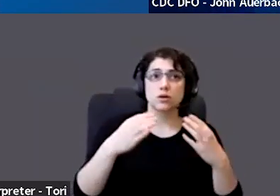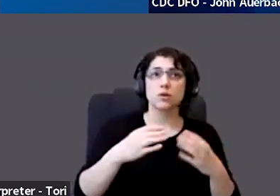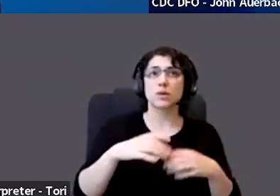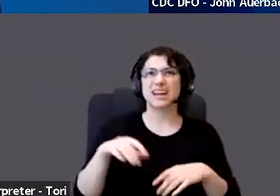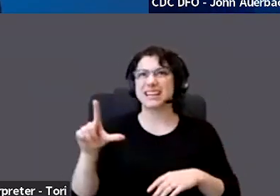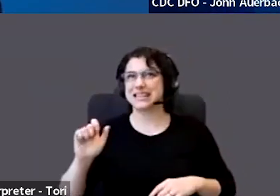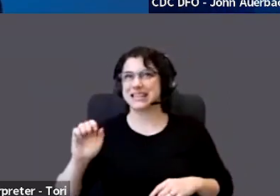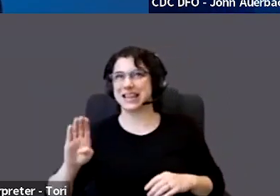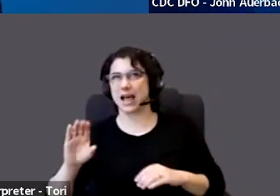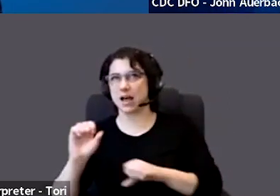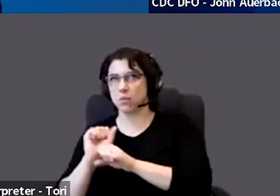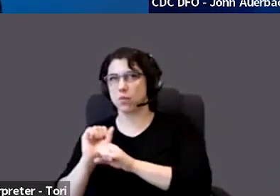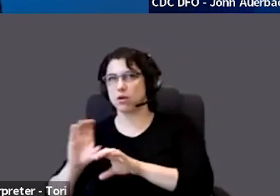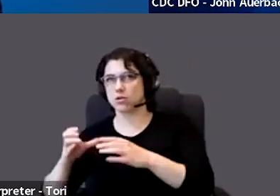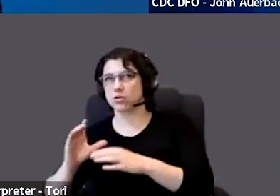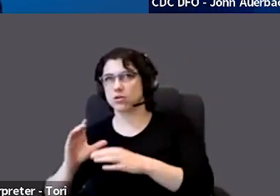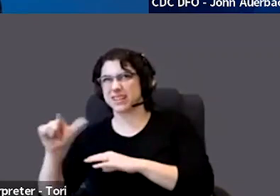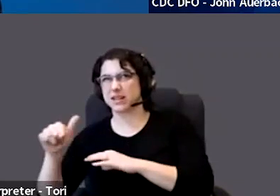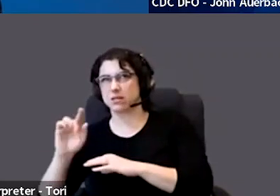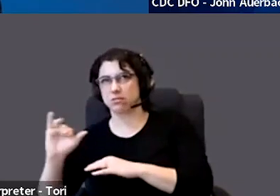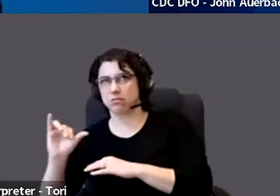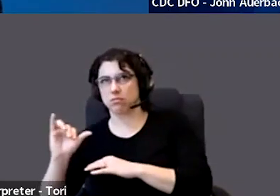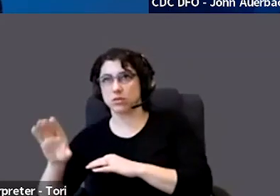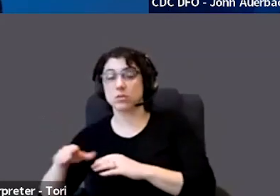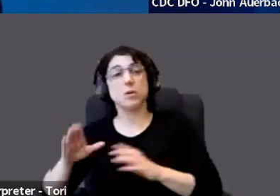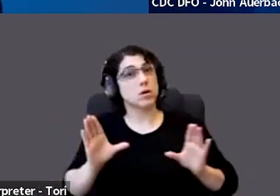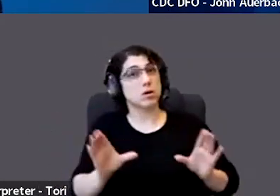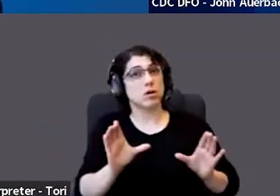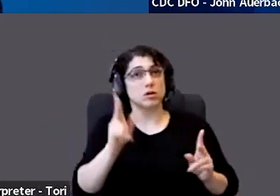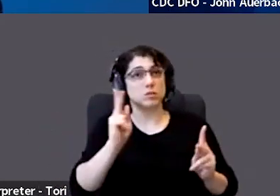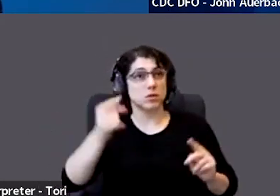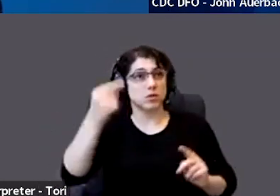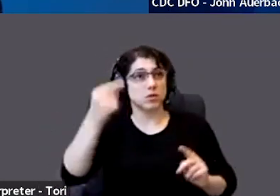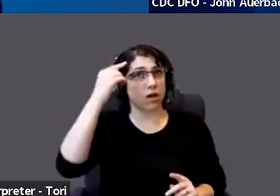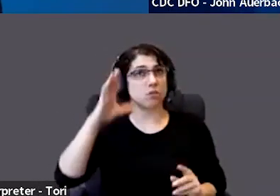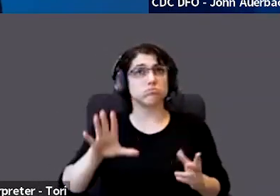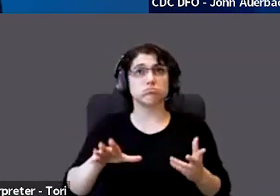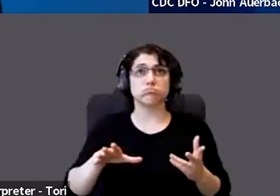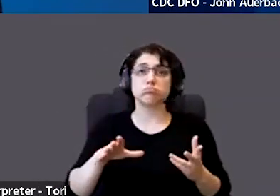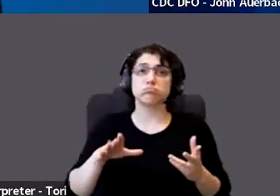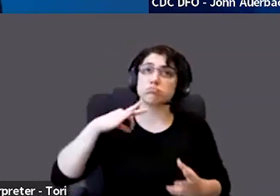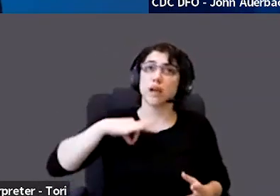to encourage those individuals who apply. And I might -- I don't want to put either Julie or Nirav